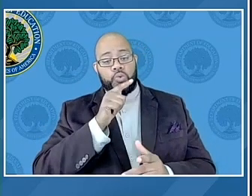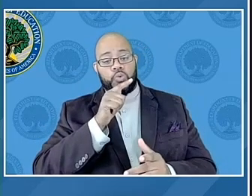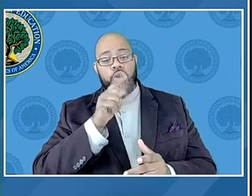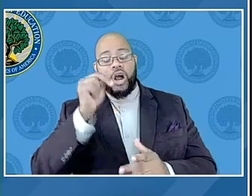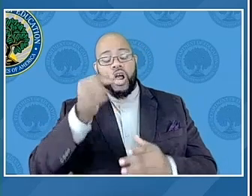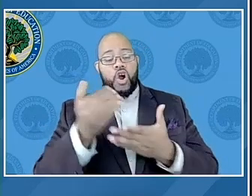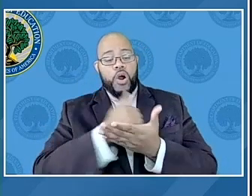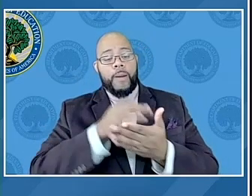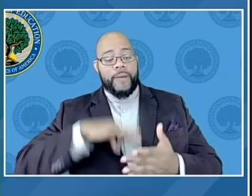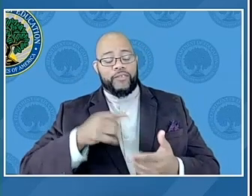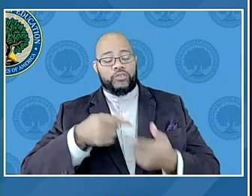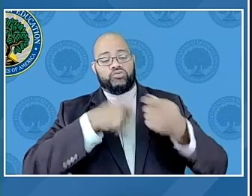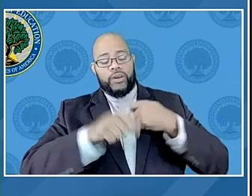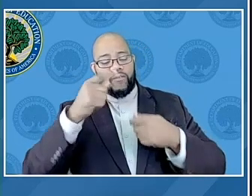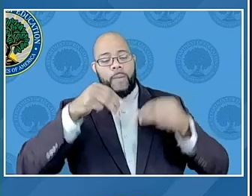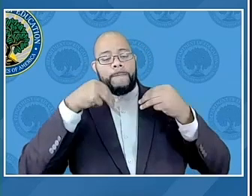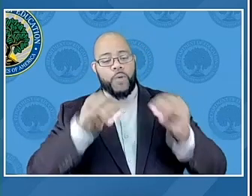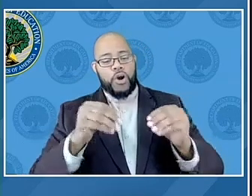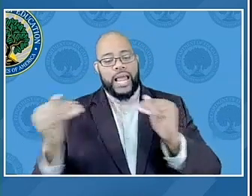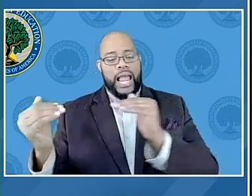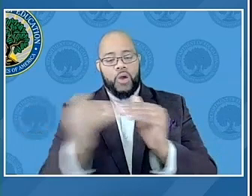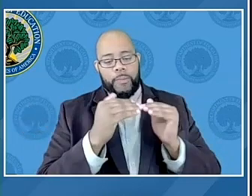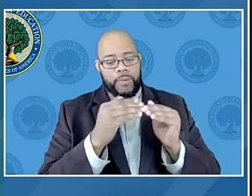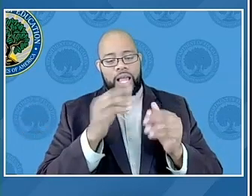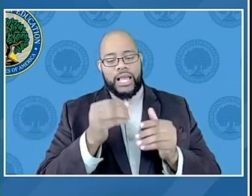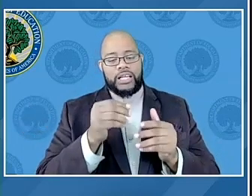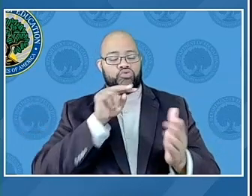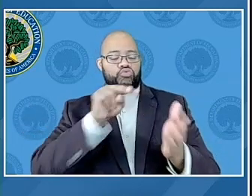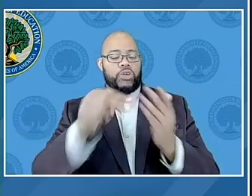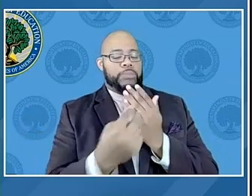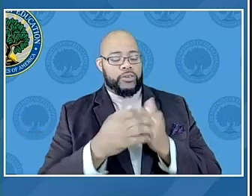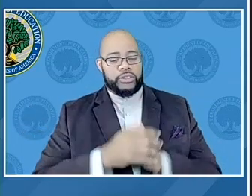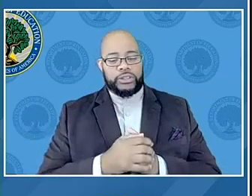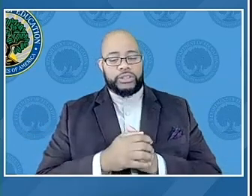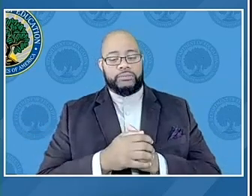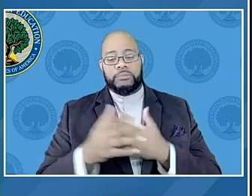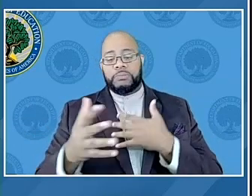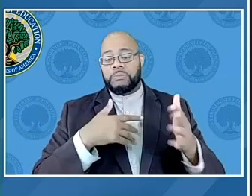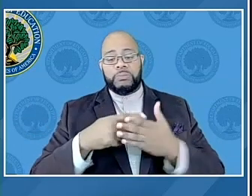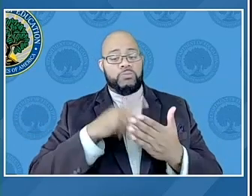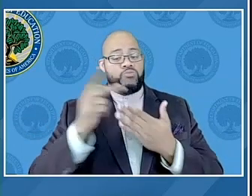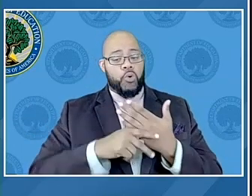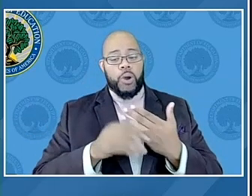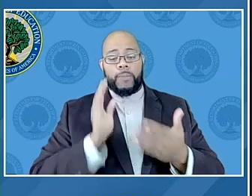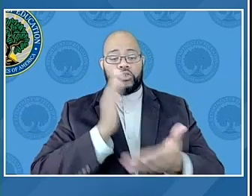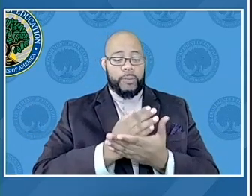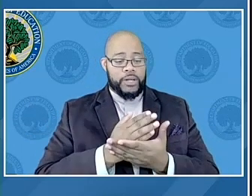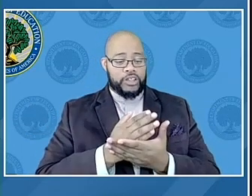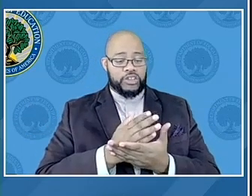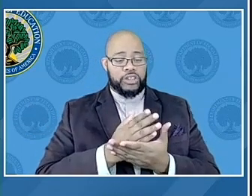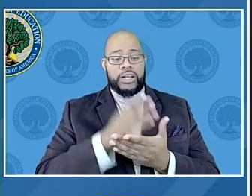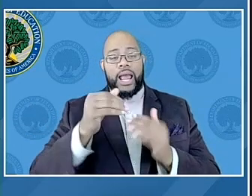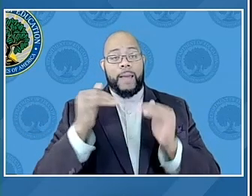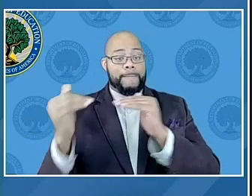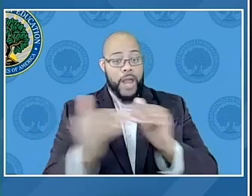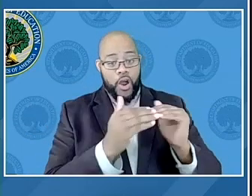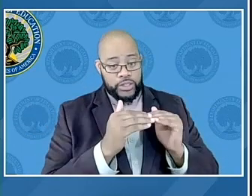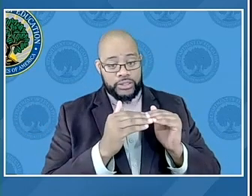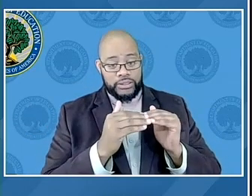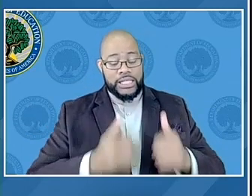for market equitability and transparency. Despite program termination and statutory parity, existing JCLs continue to be